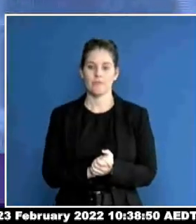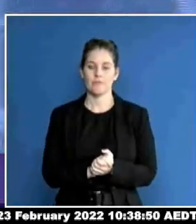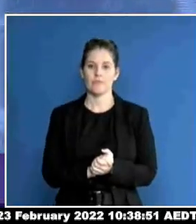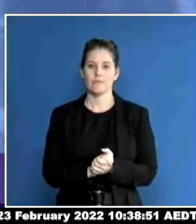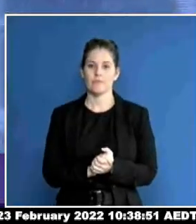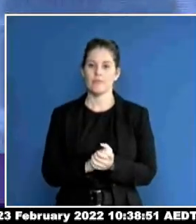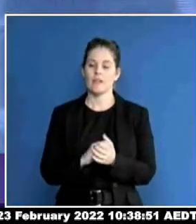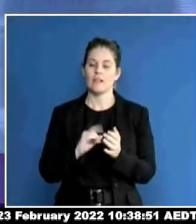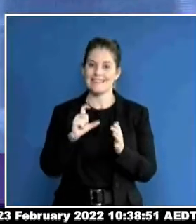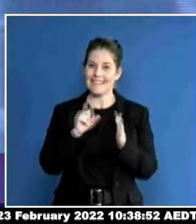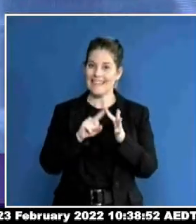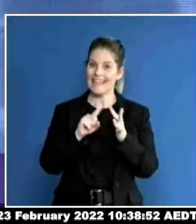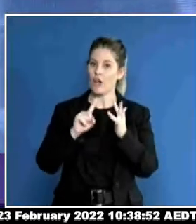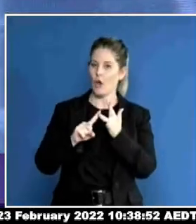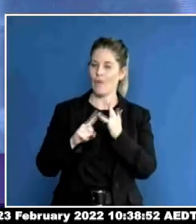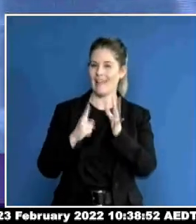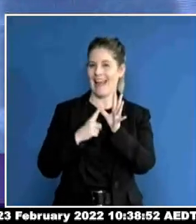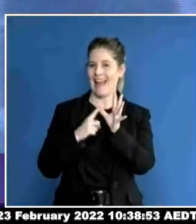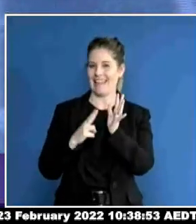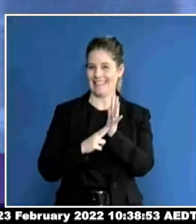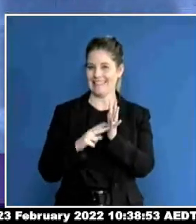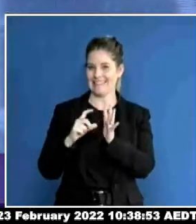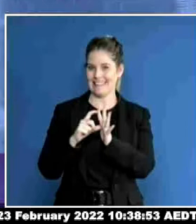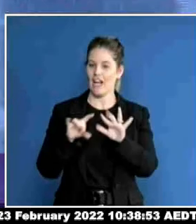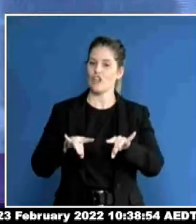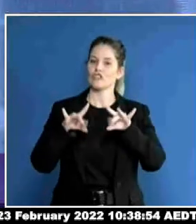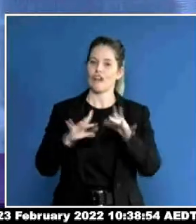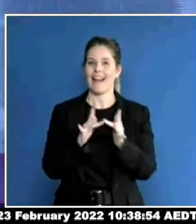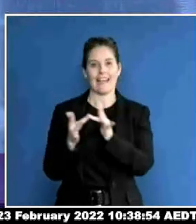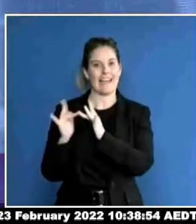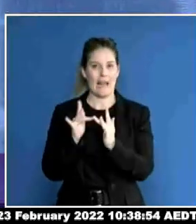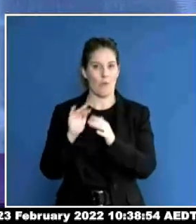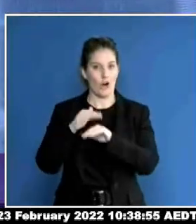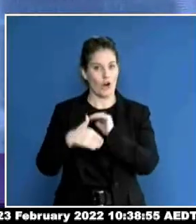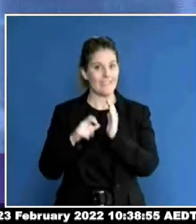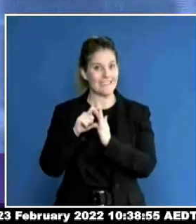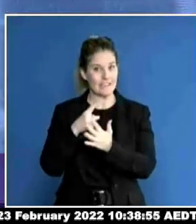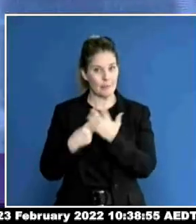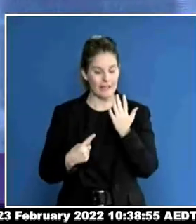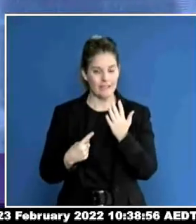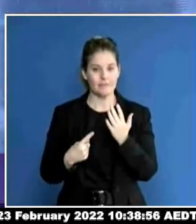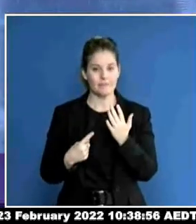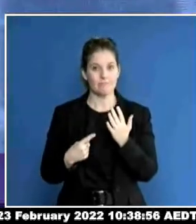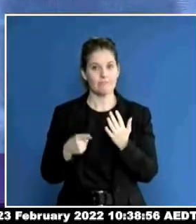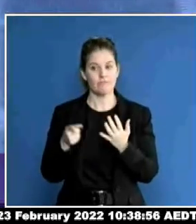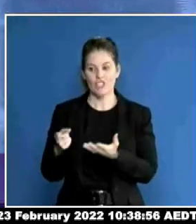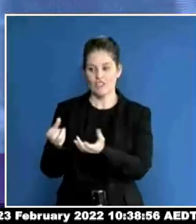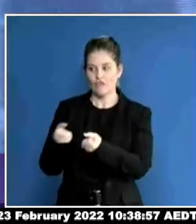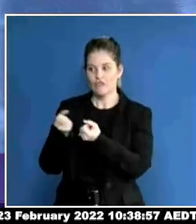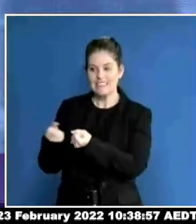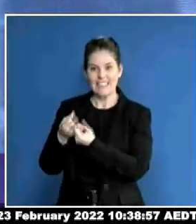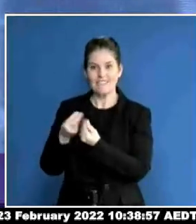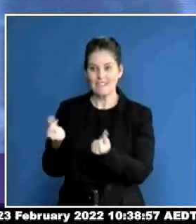she had received anecdotal feedback saying that degree qualified job seekers and skilled